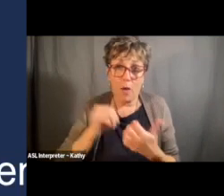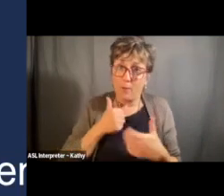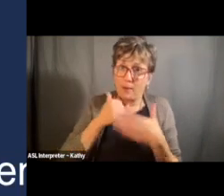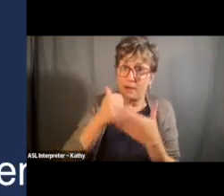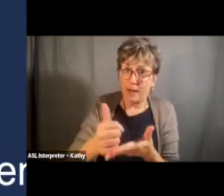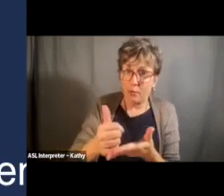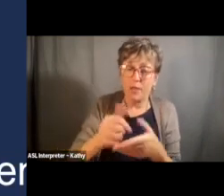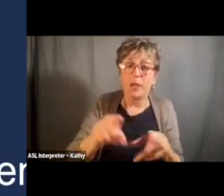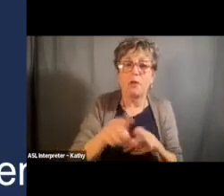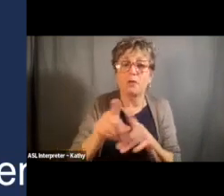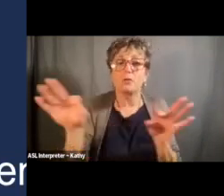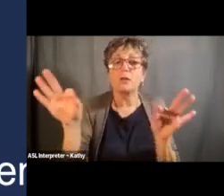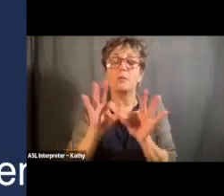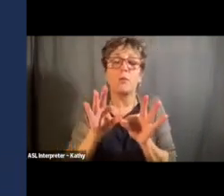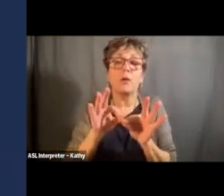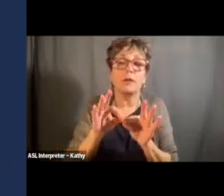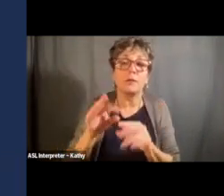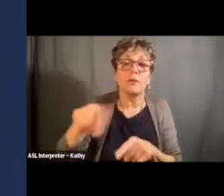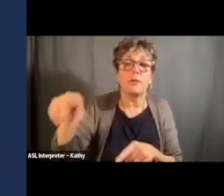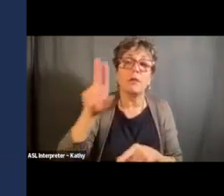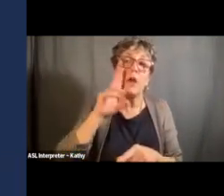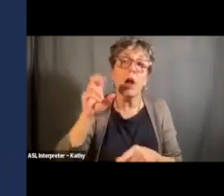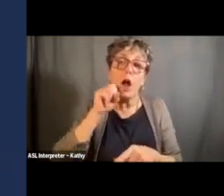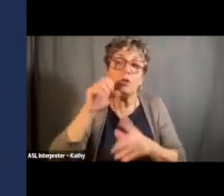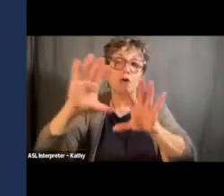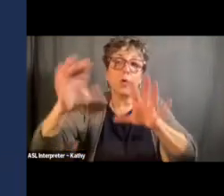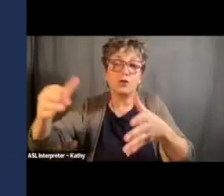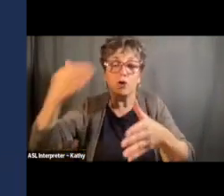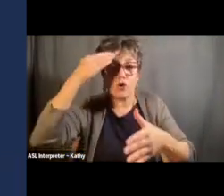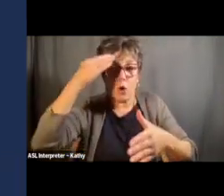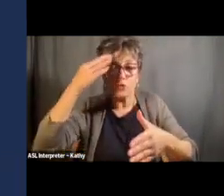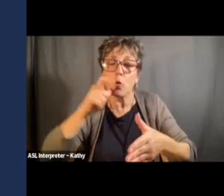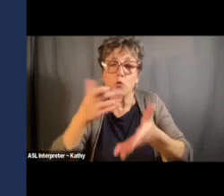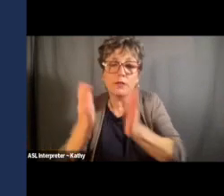how many people are requiring assistance. Thank you so much for